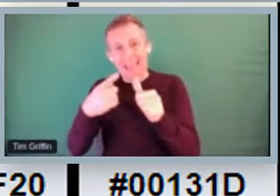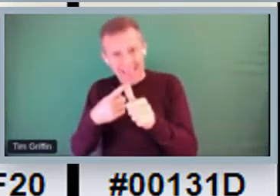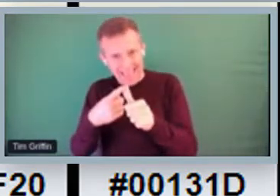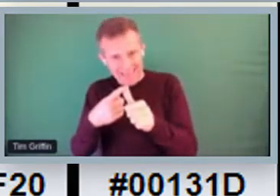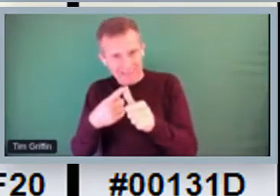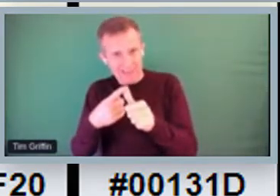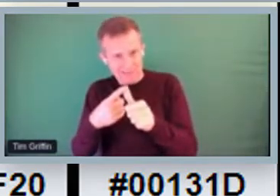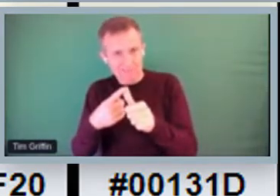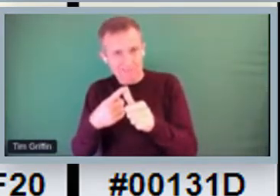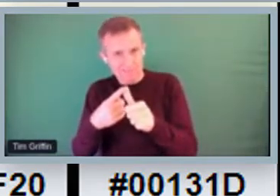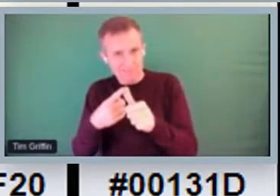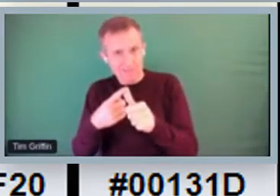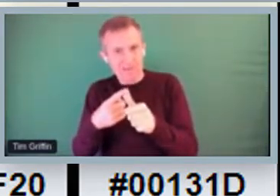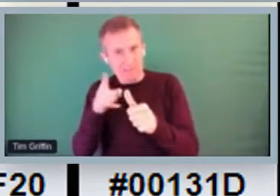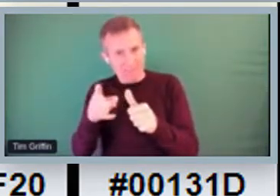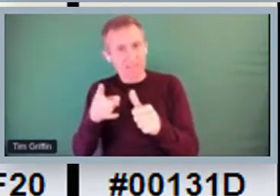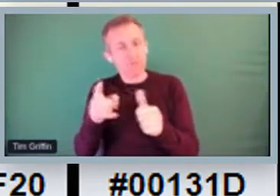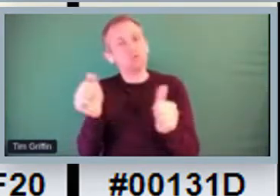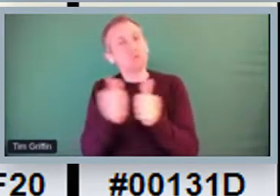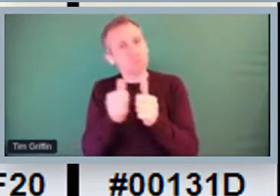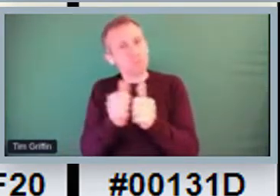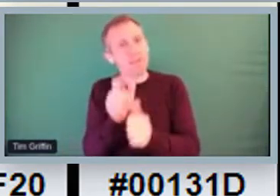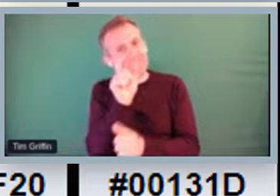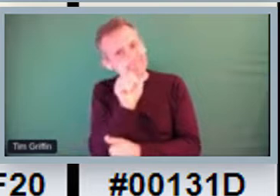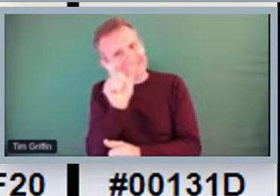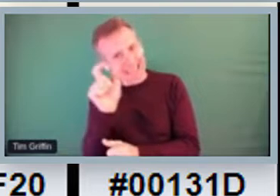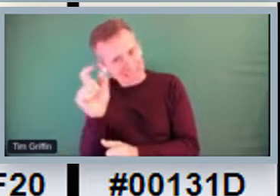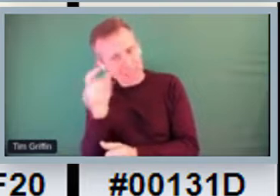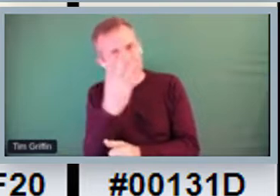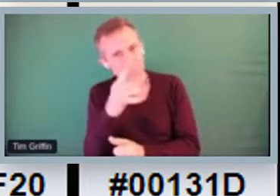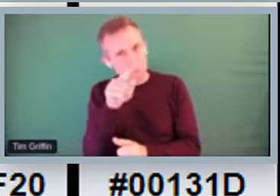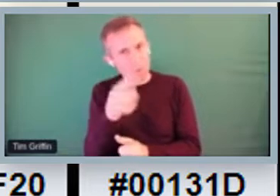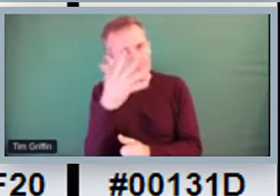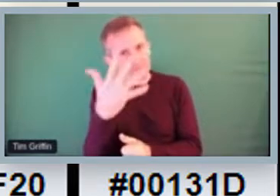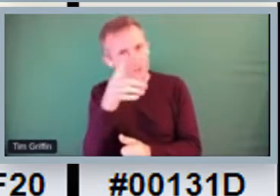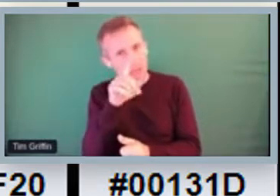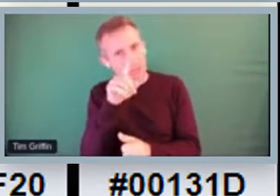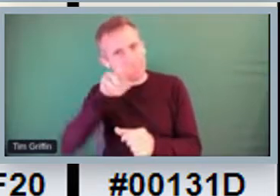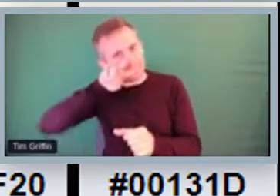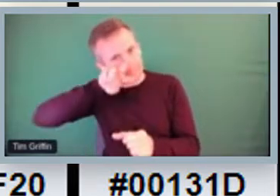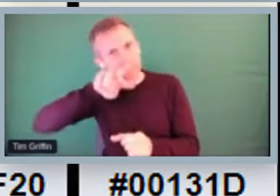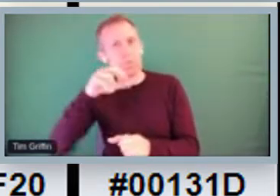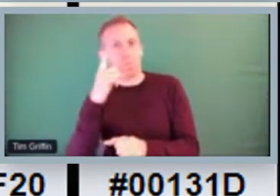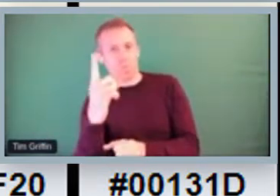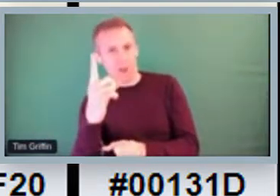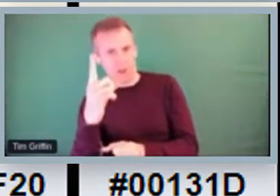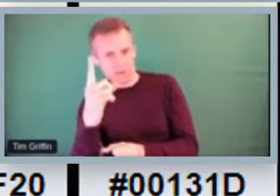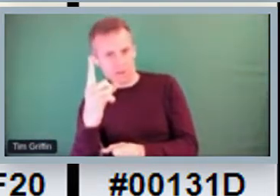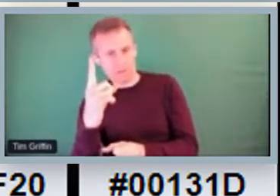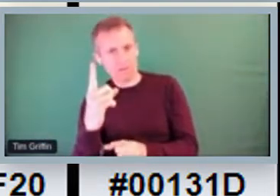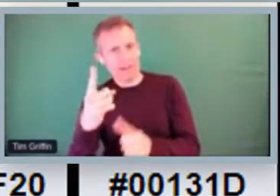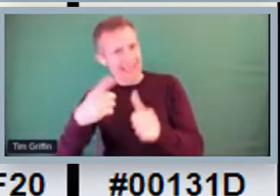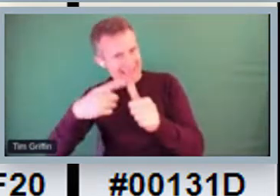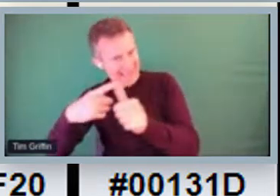objects it can be used for text, but only at the minimum AA level, and AAA means it